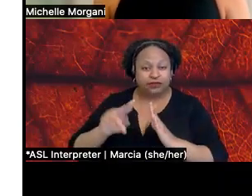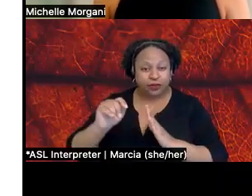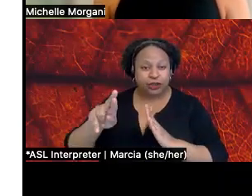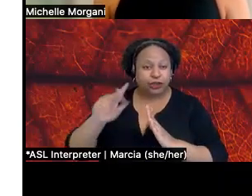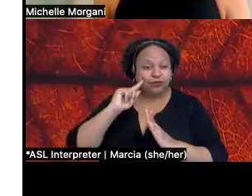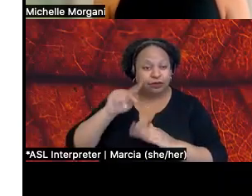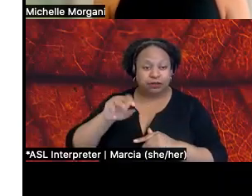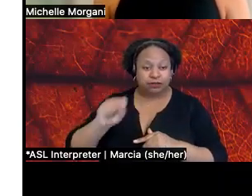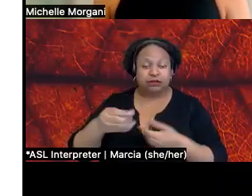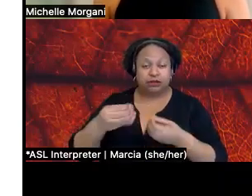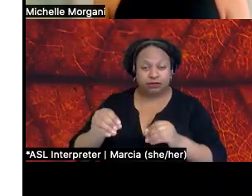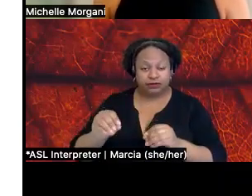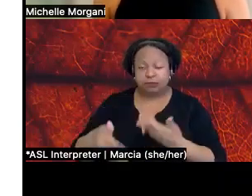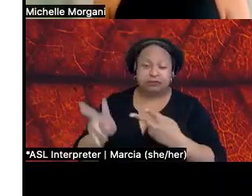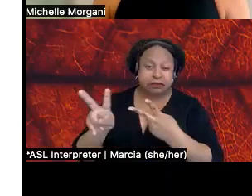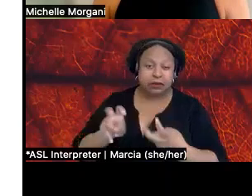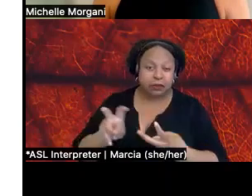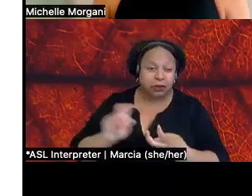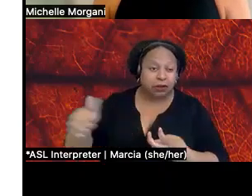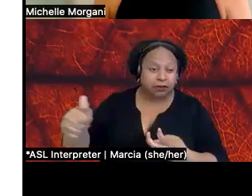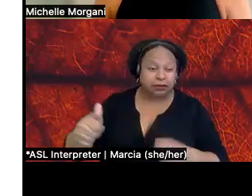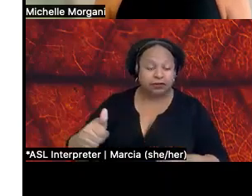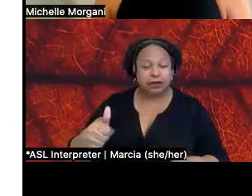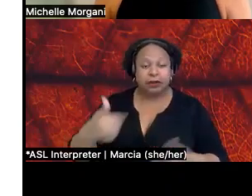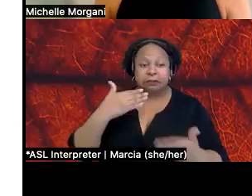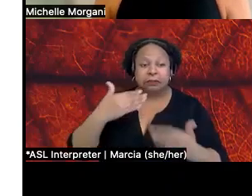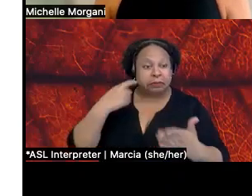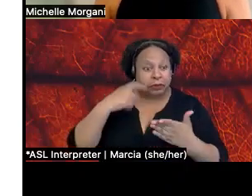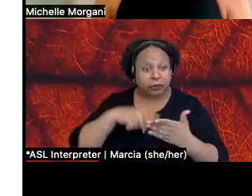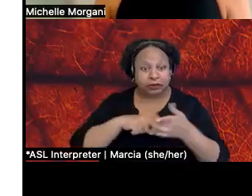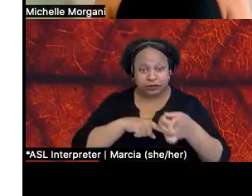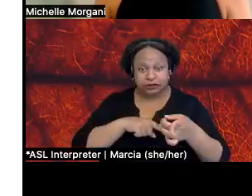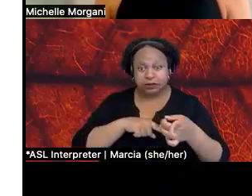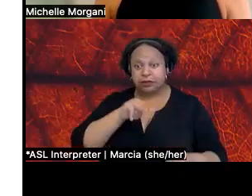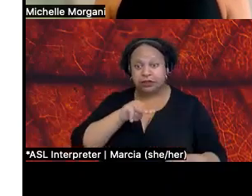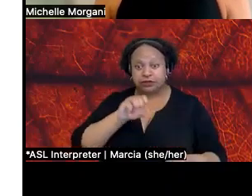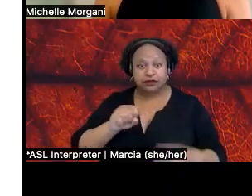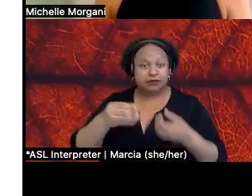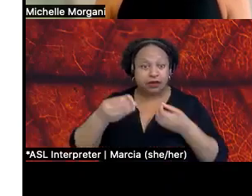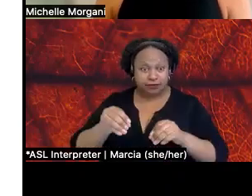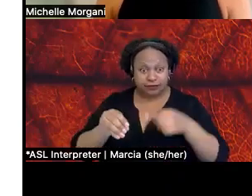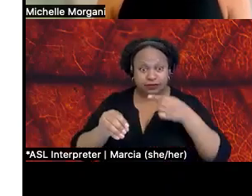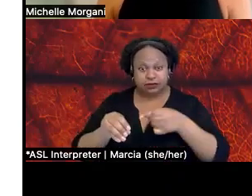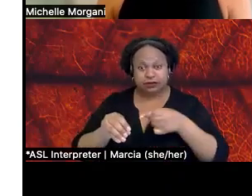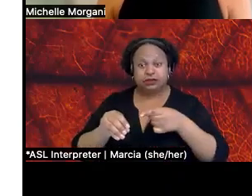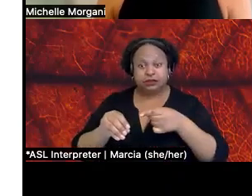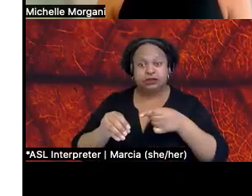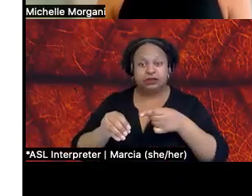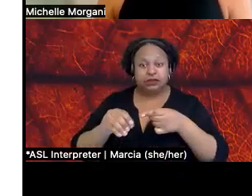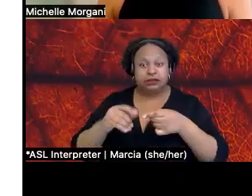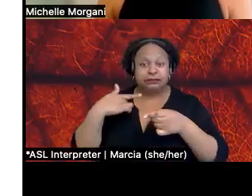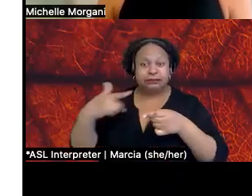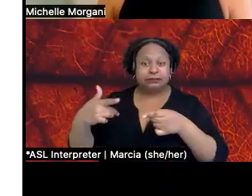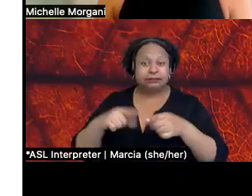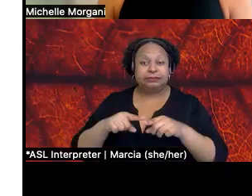And you may have noticed that Microsoft Office very much depends on which version